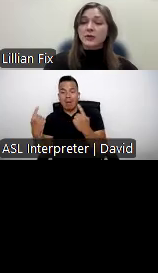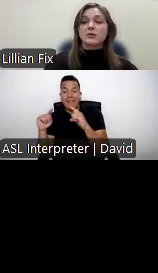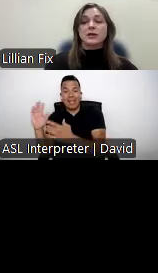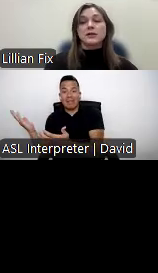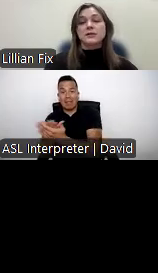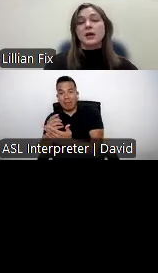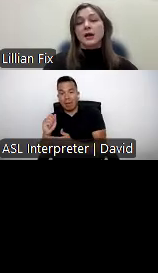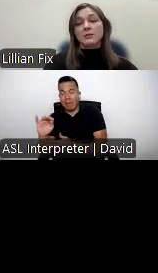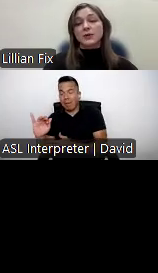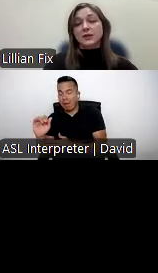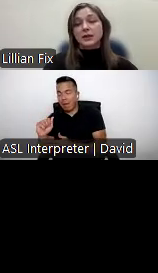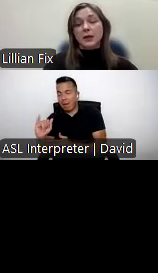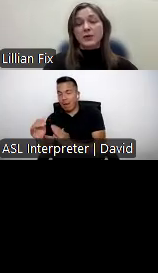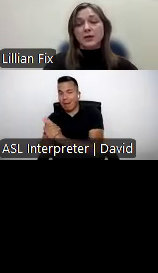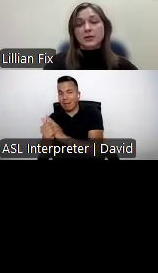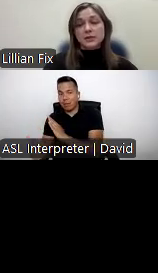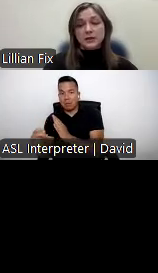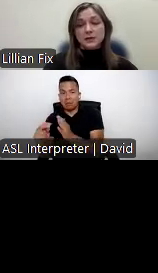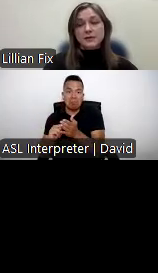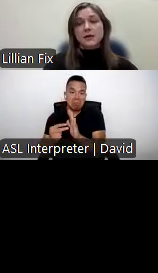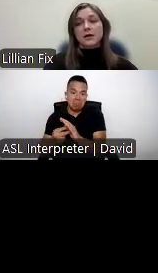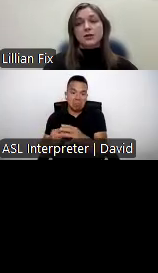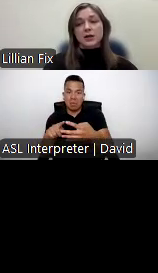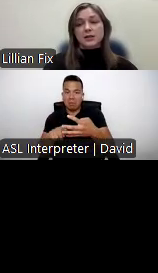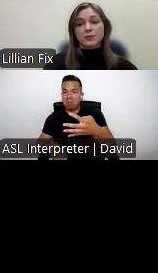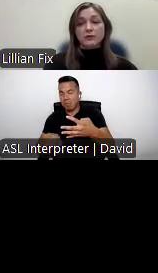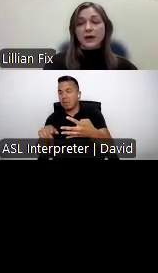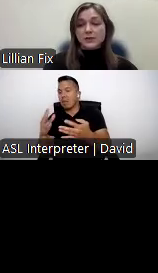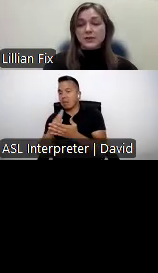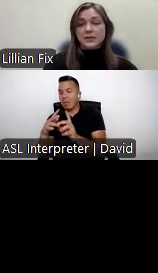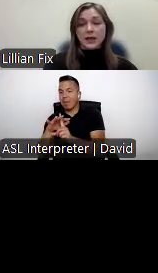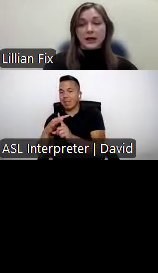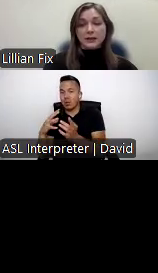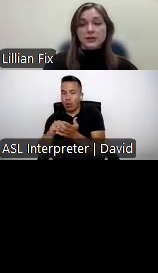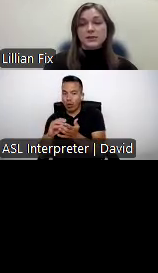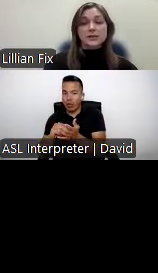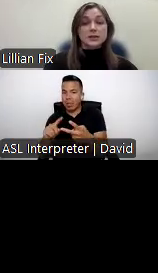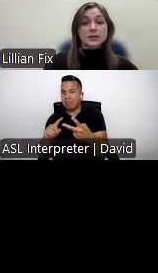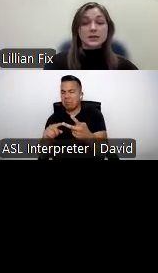learning opportunities, building complementary skills, addressing prerequisites to AI literacy